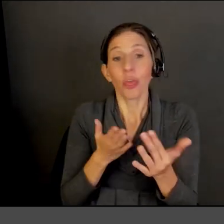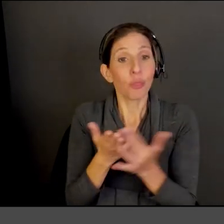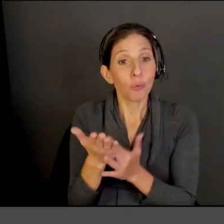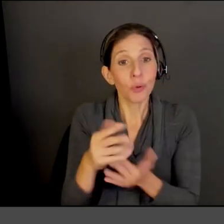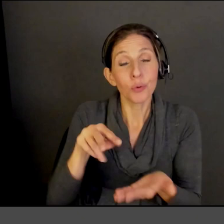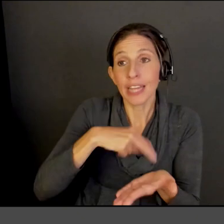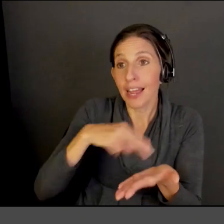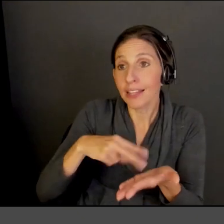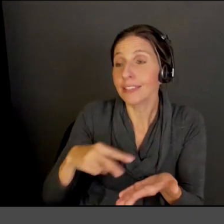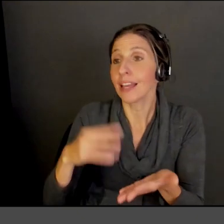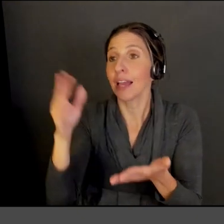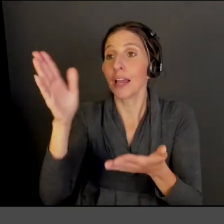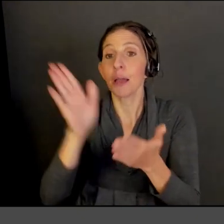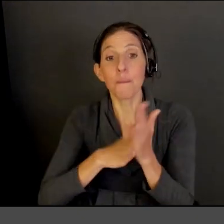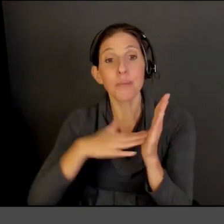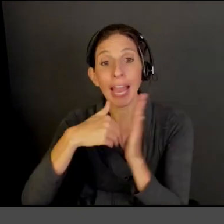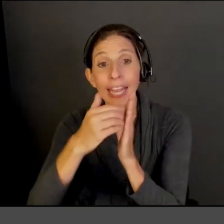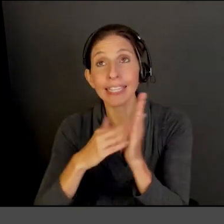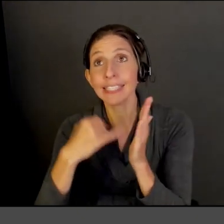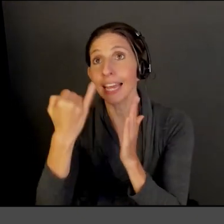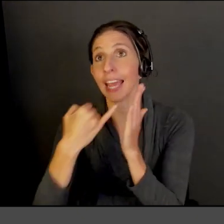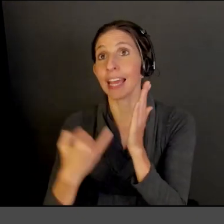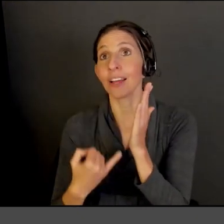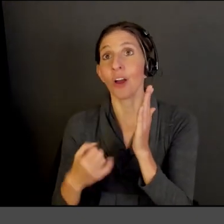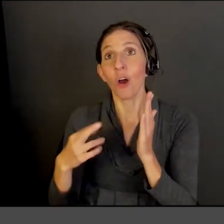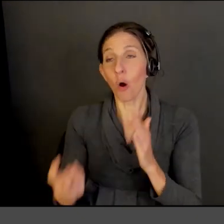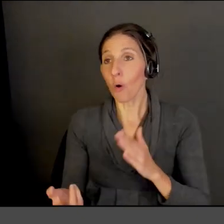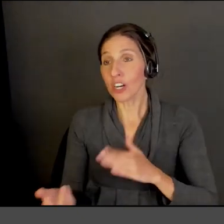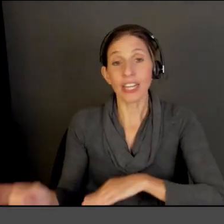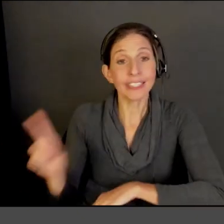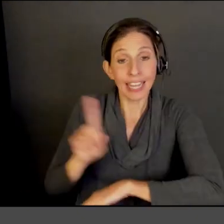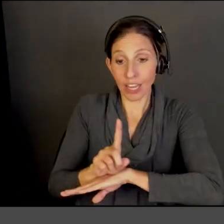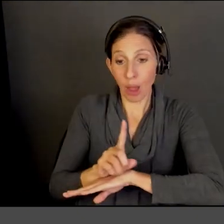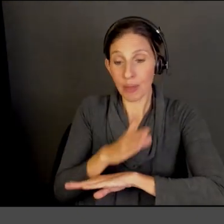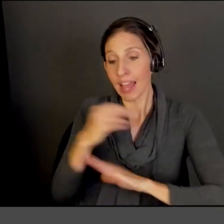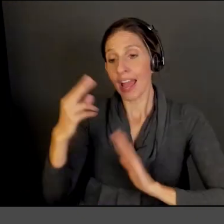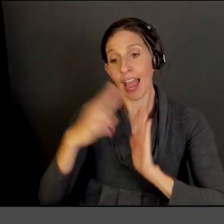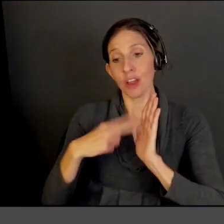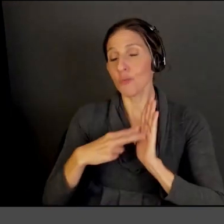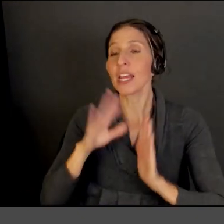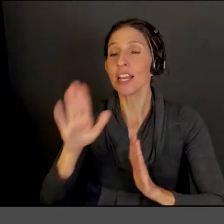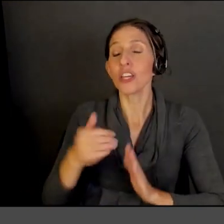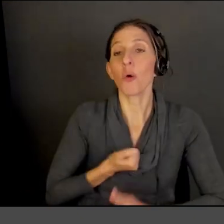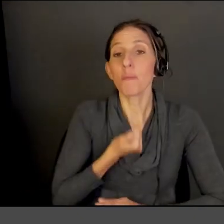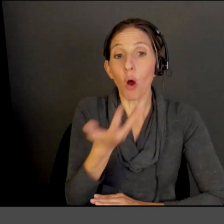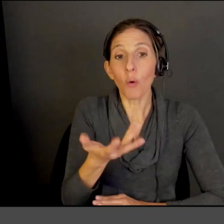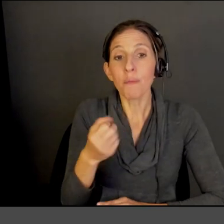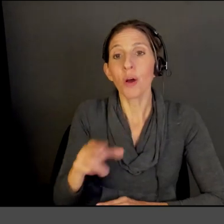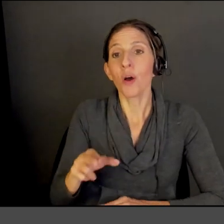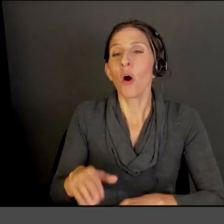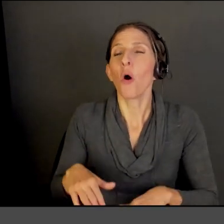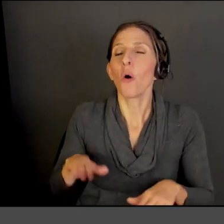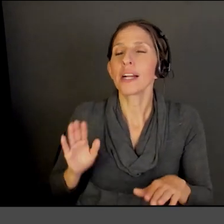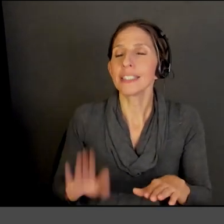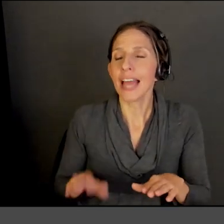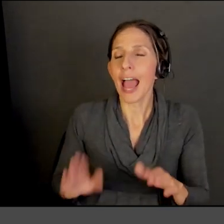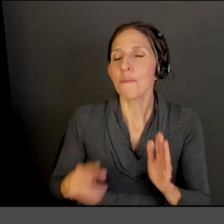AND READING THAT POEM THAT YOU HAVE OR TAPPING AND READING AT THE SAME TIME ALSO GOT